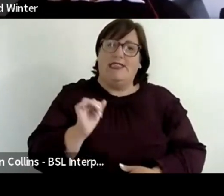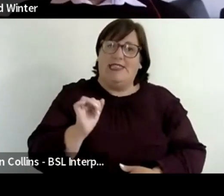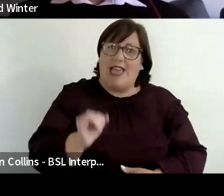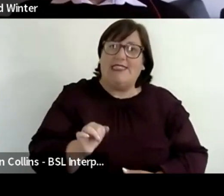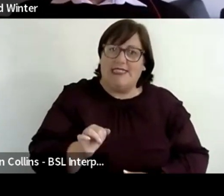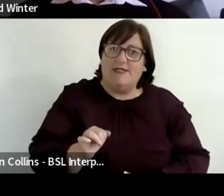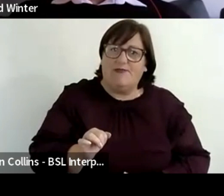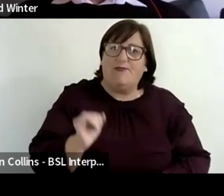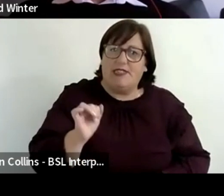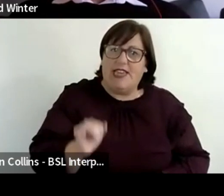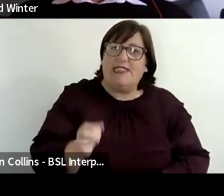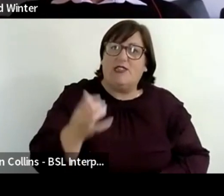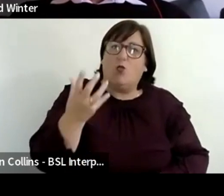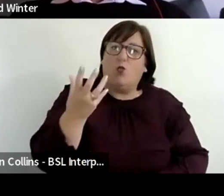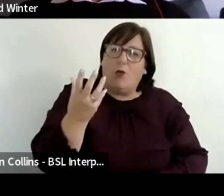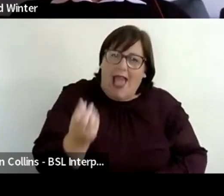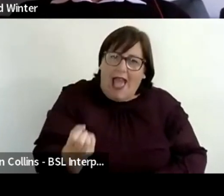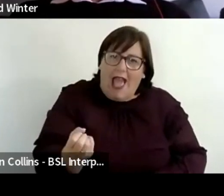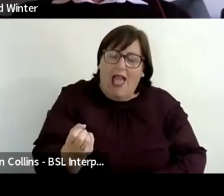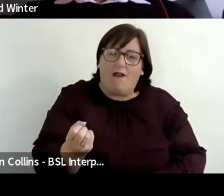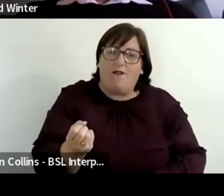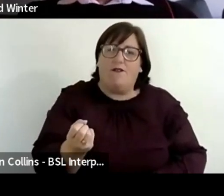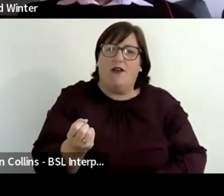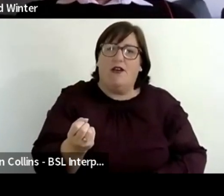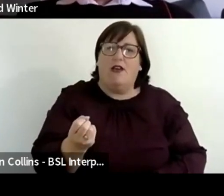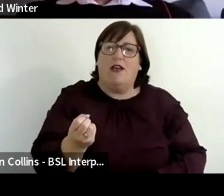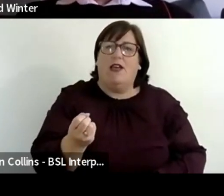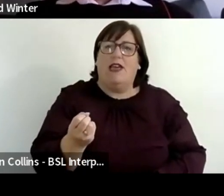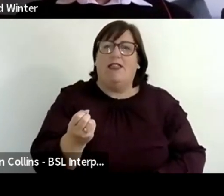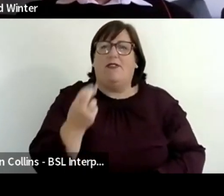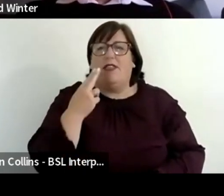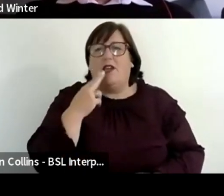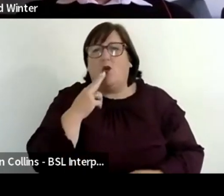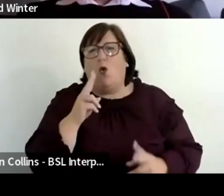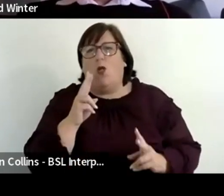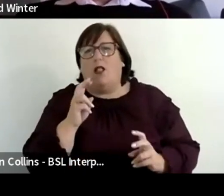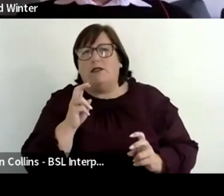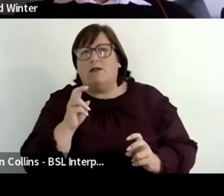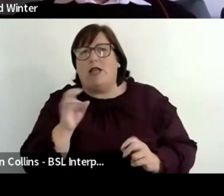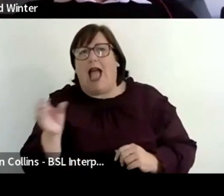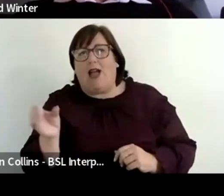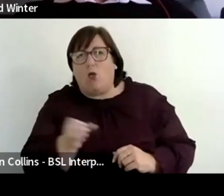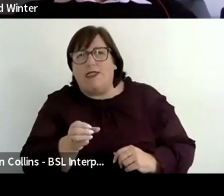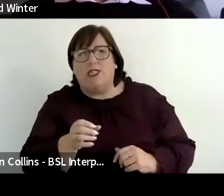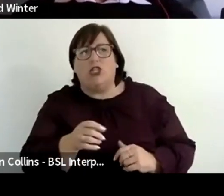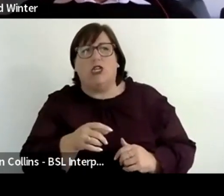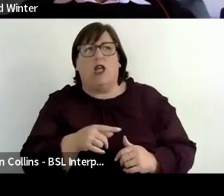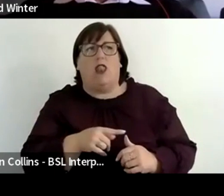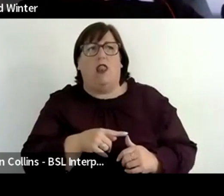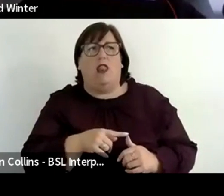they would look like acquisition administrators, Project Manager administrator.